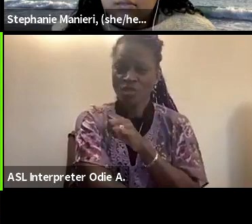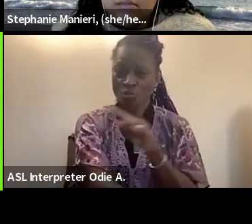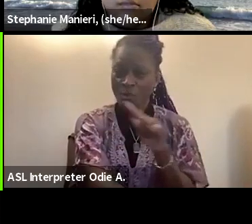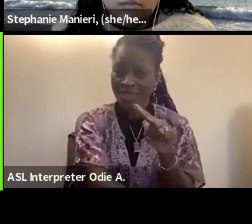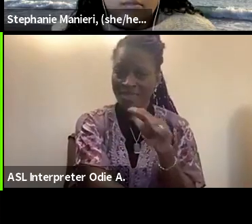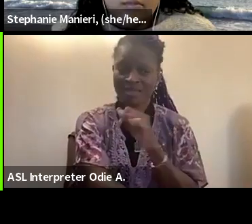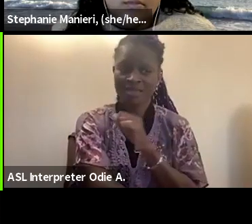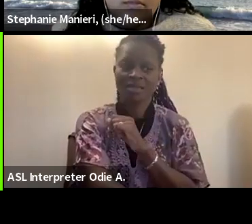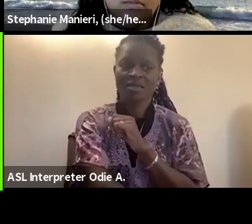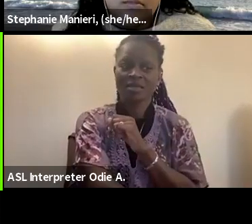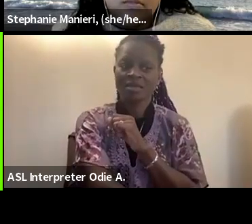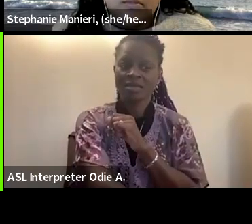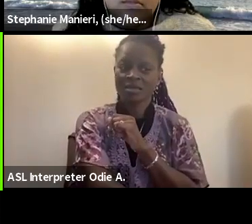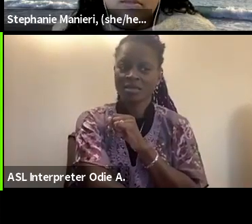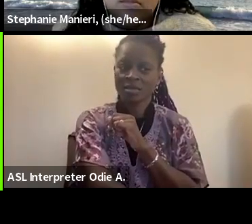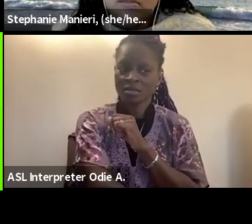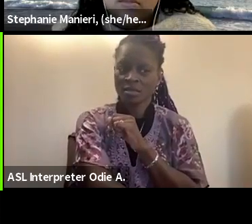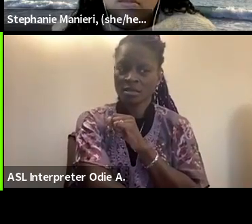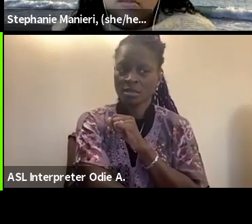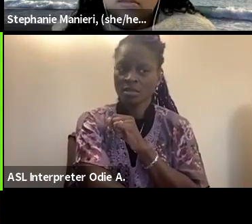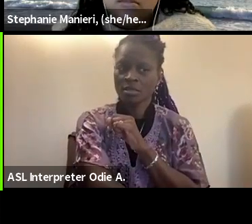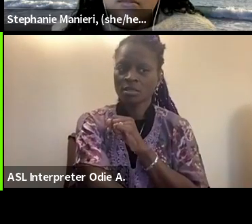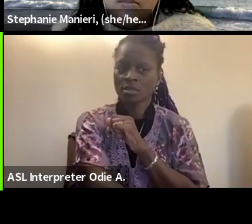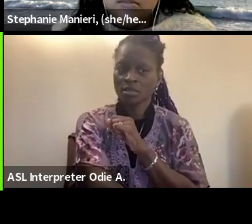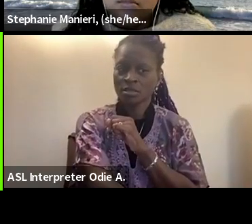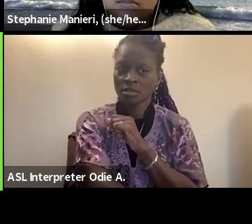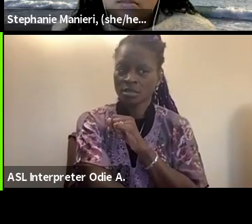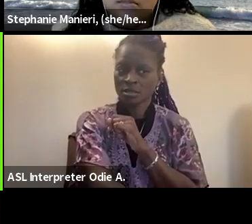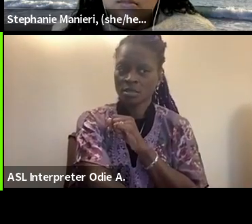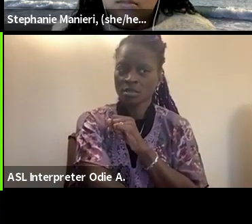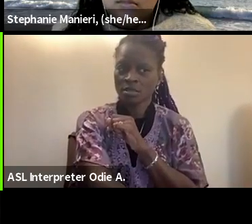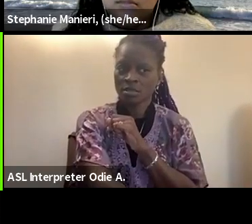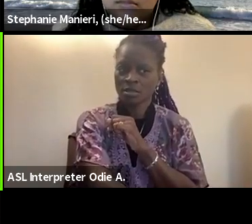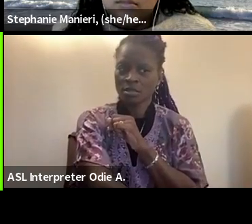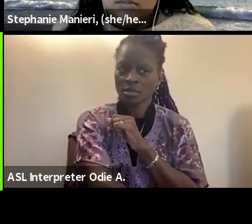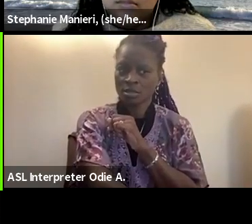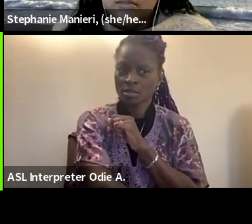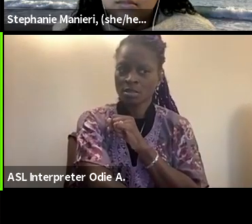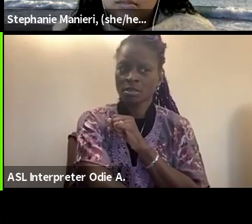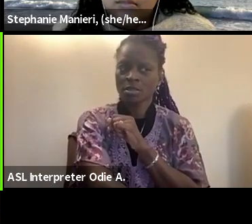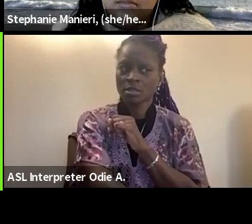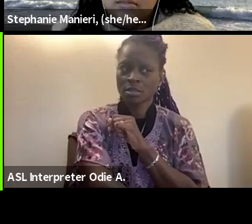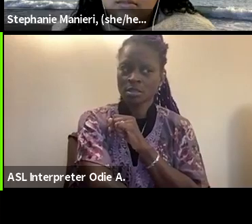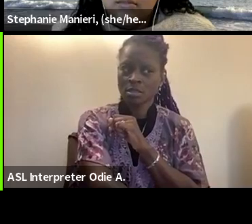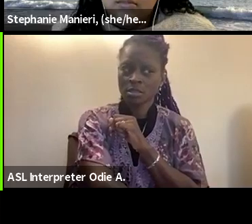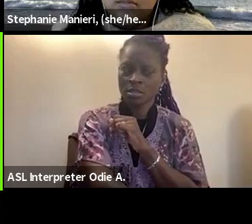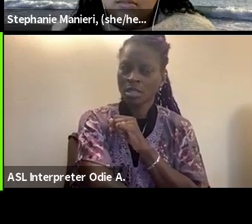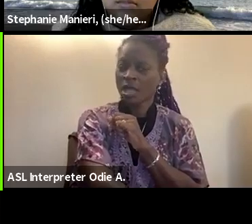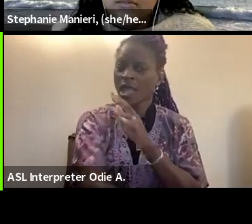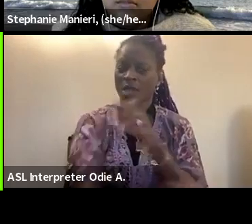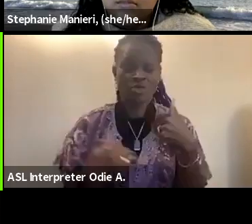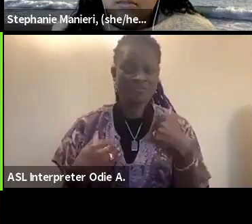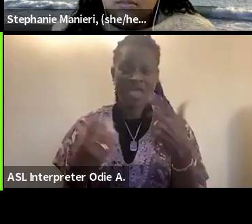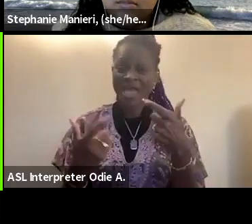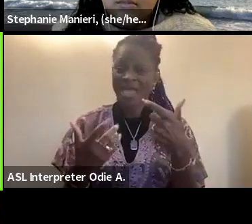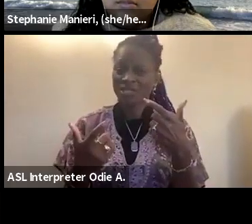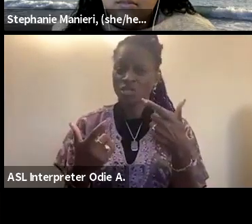And again, it's a really close collaborative approach. It's been pretty successful. Okay.